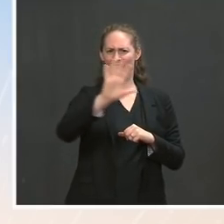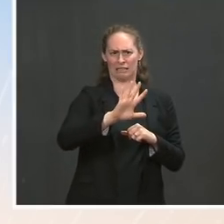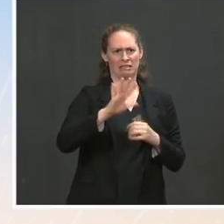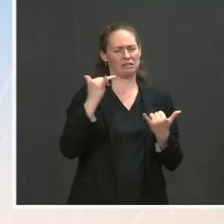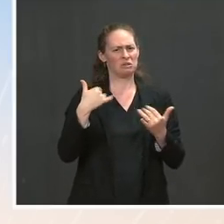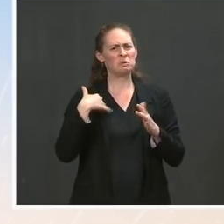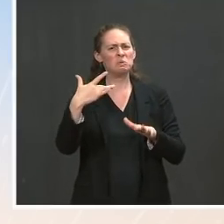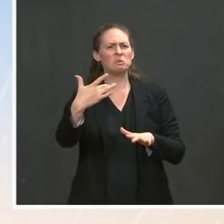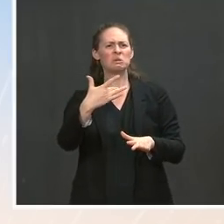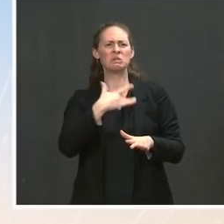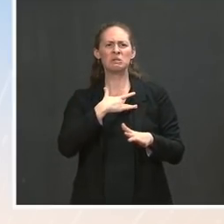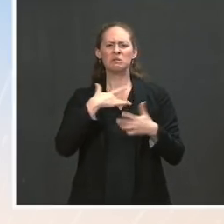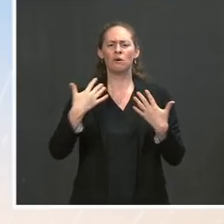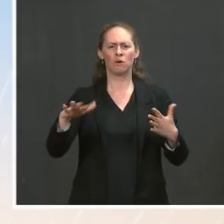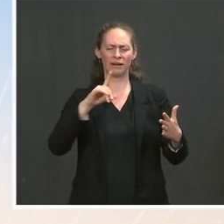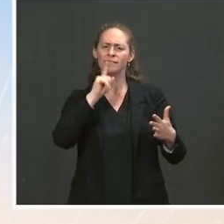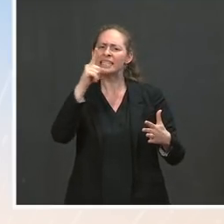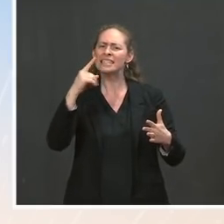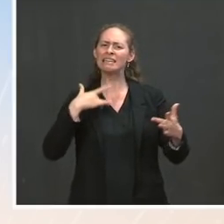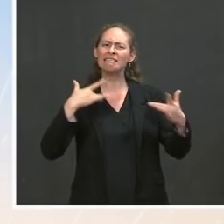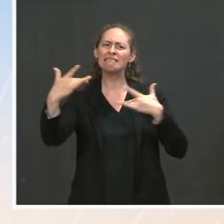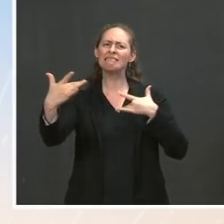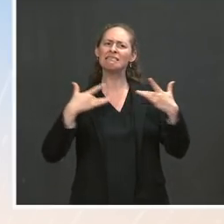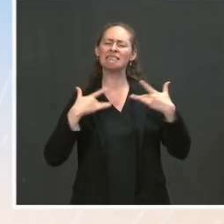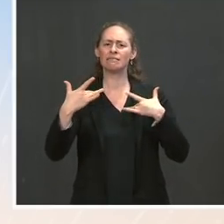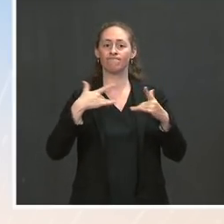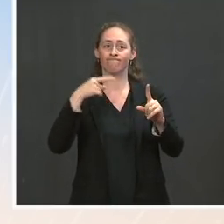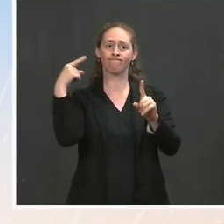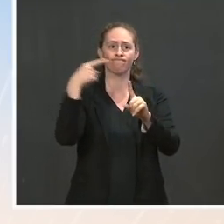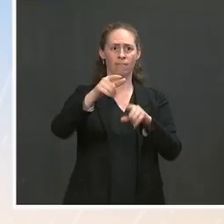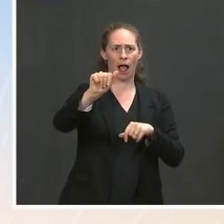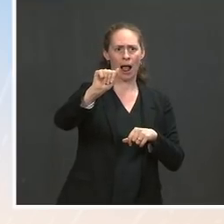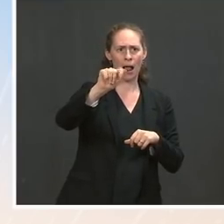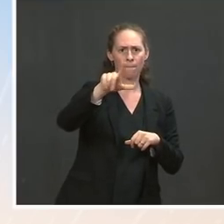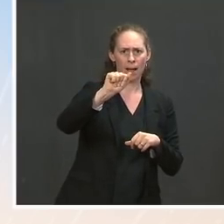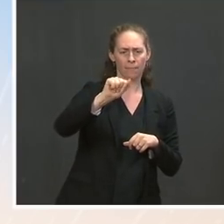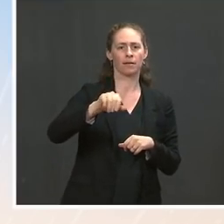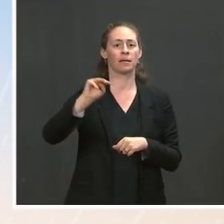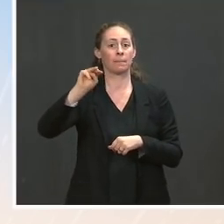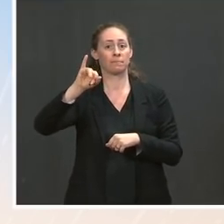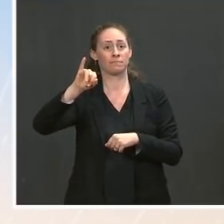to the people in Alabama and Mississippi who lost loved ones as a result of the severe weather outbreak.